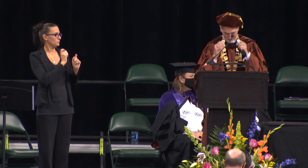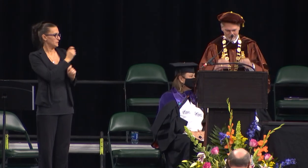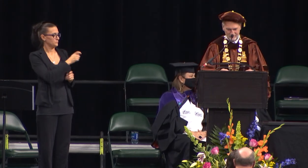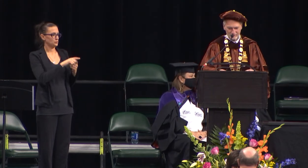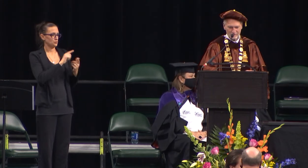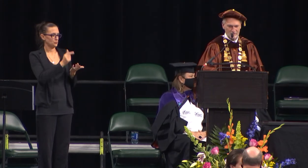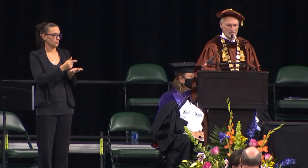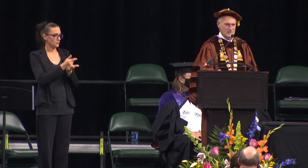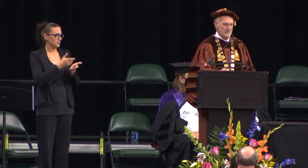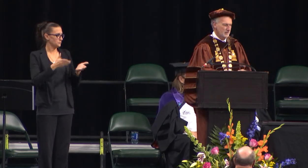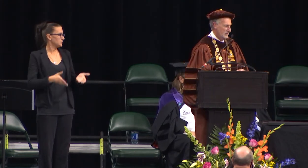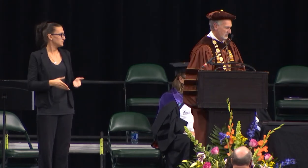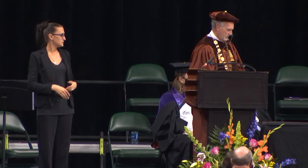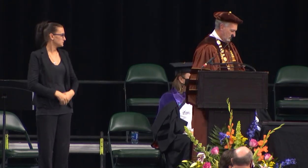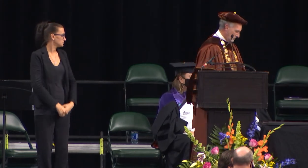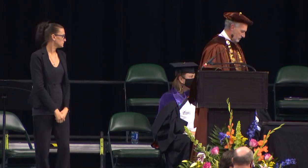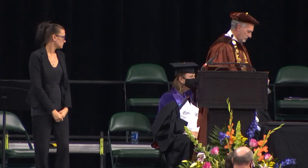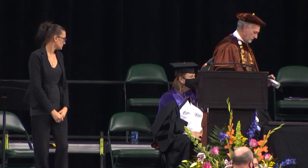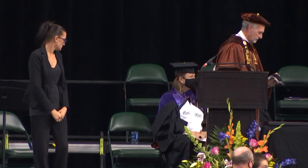Will the graduates please stand and come forward.